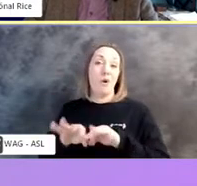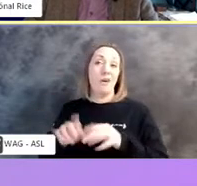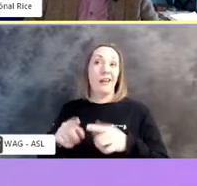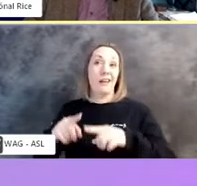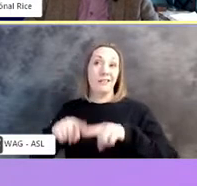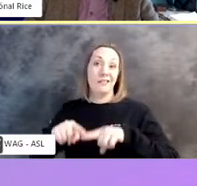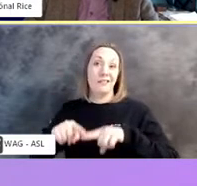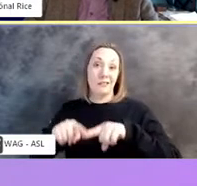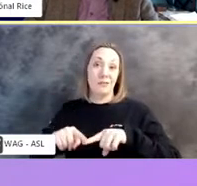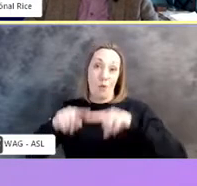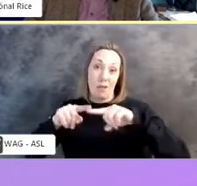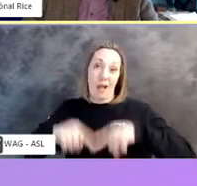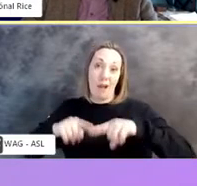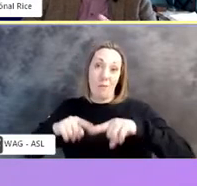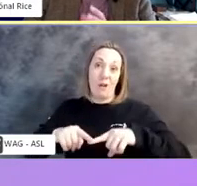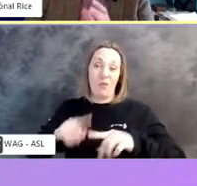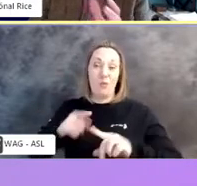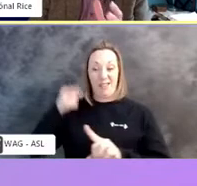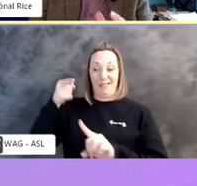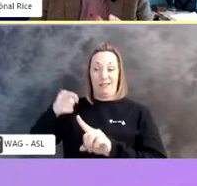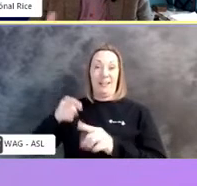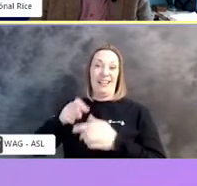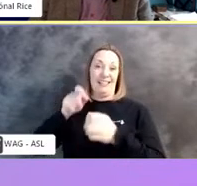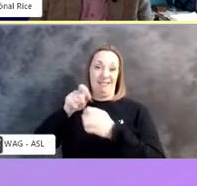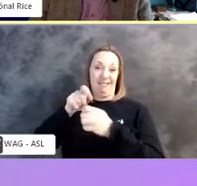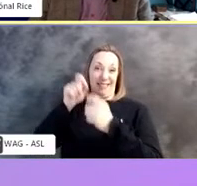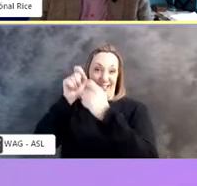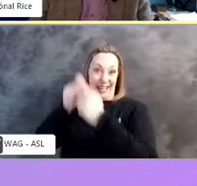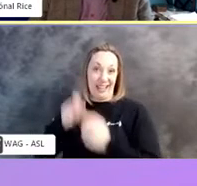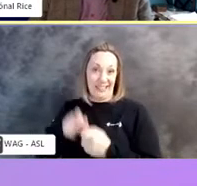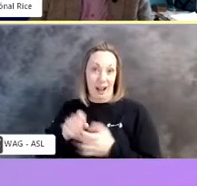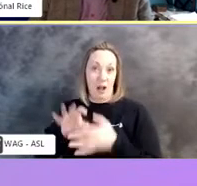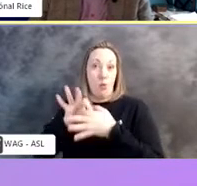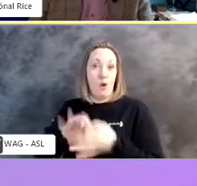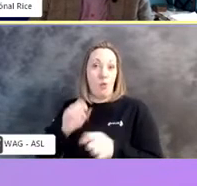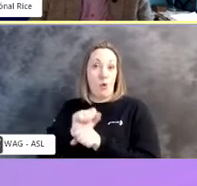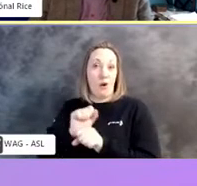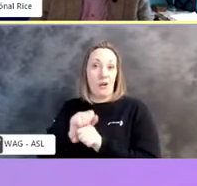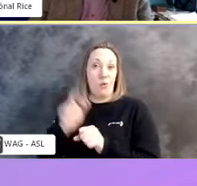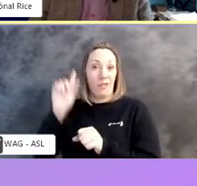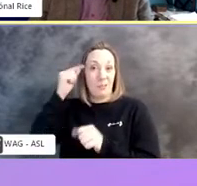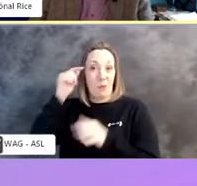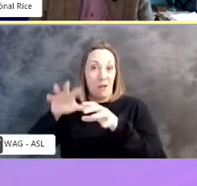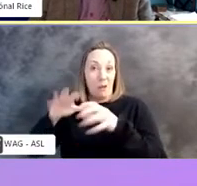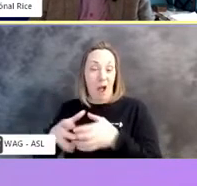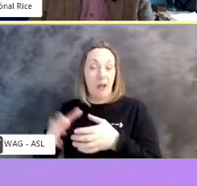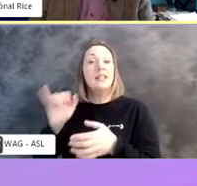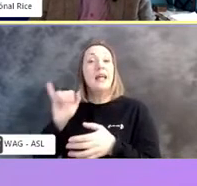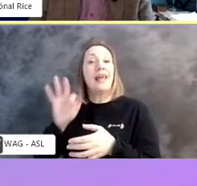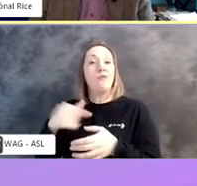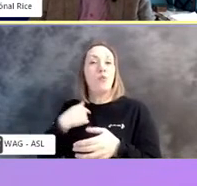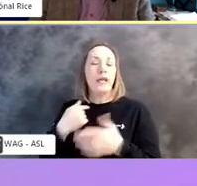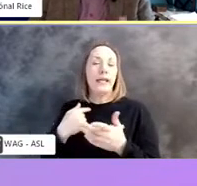rules and there are other tools that use those not just the ones. It's important that it's reliable